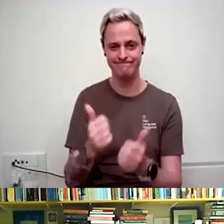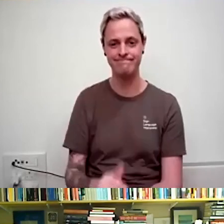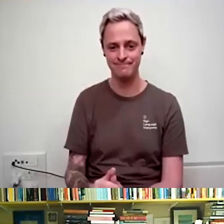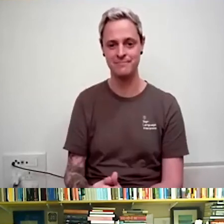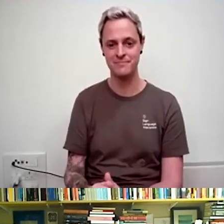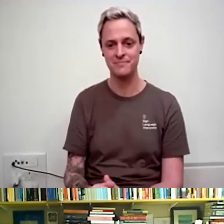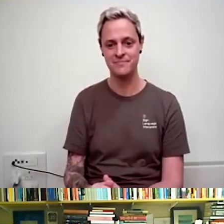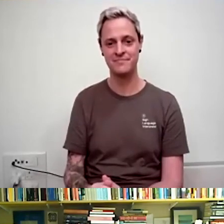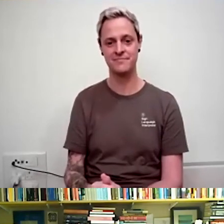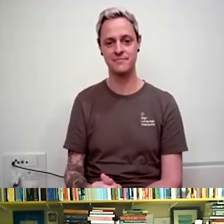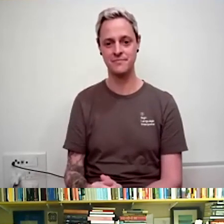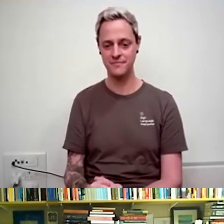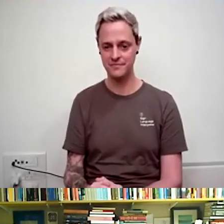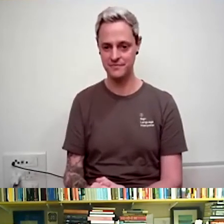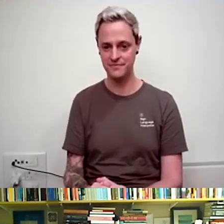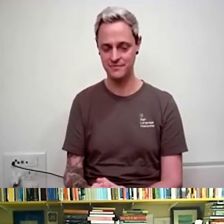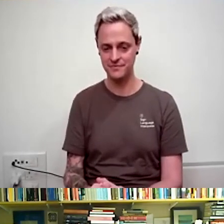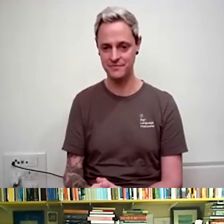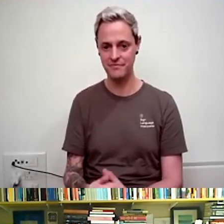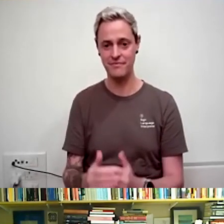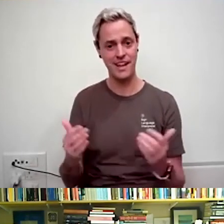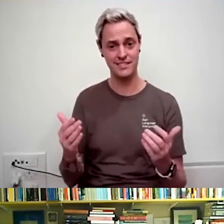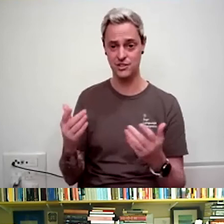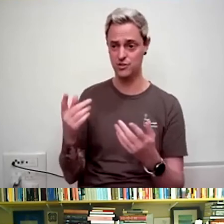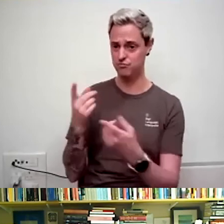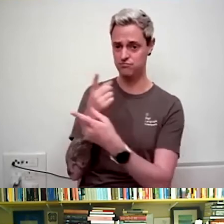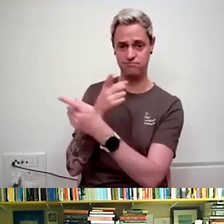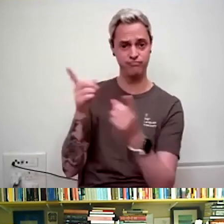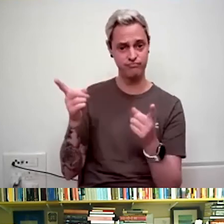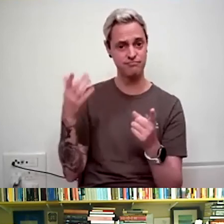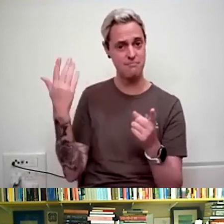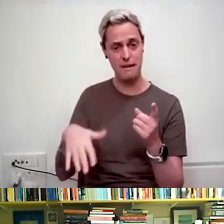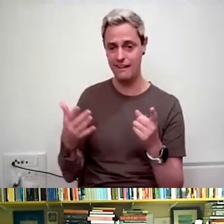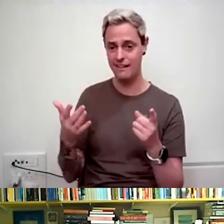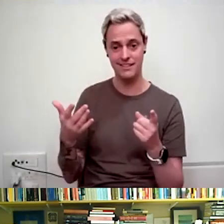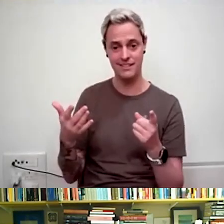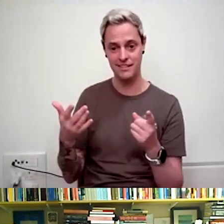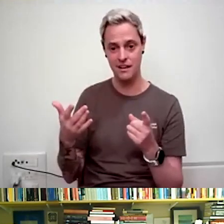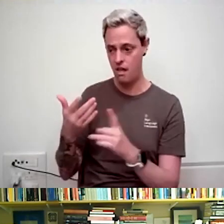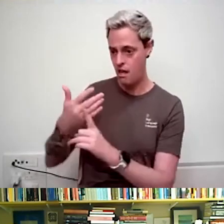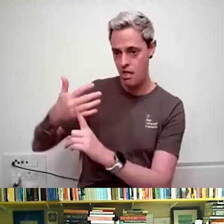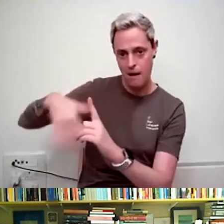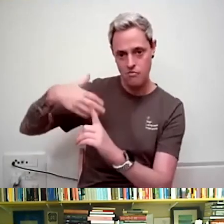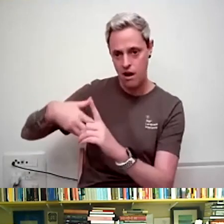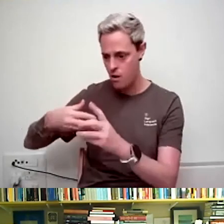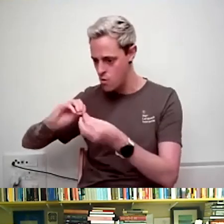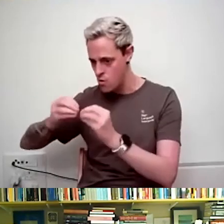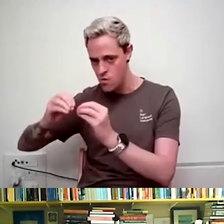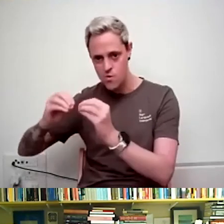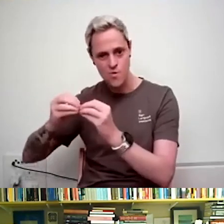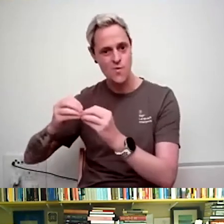for the work that they've done and also to all those who are working very hard behind the scenes to keep the technology going